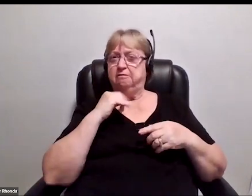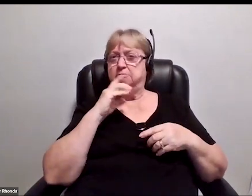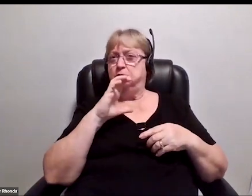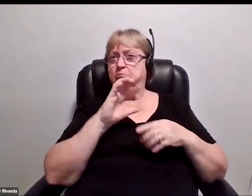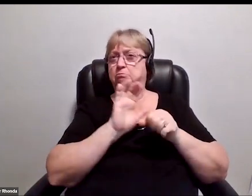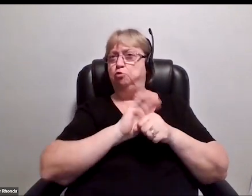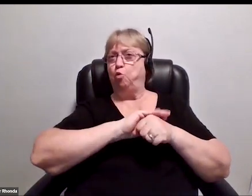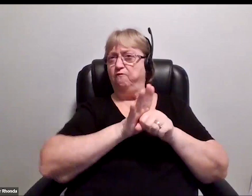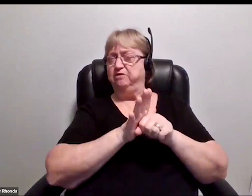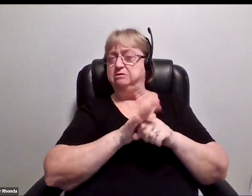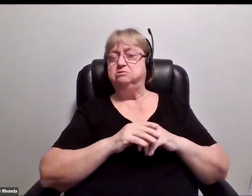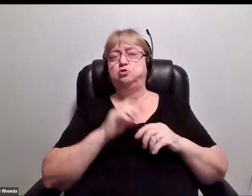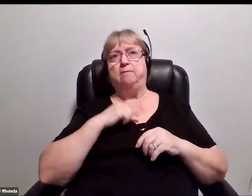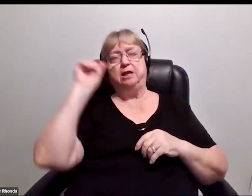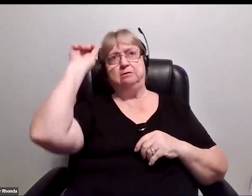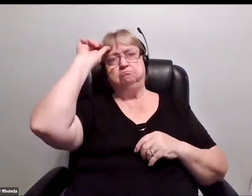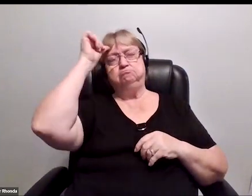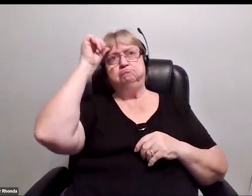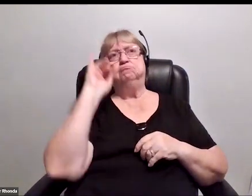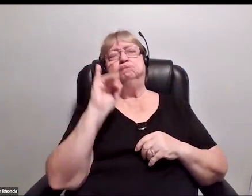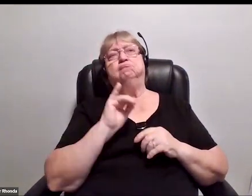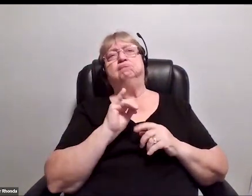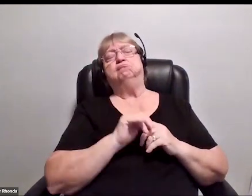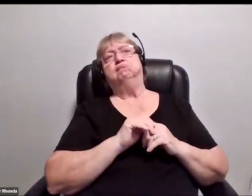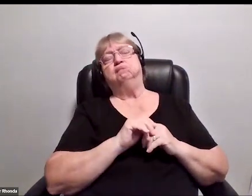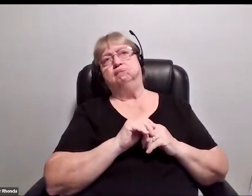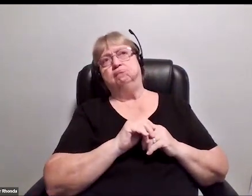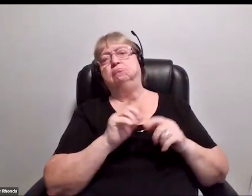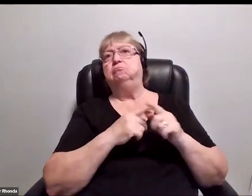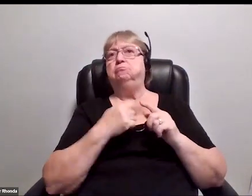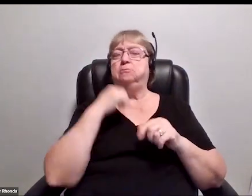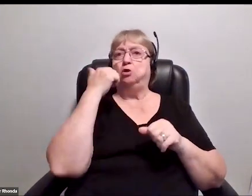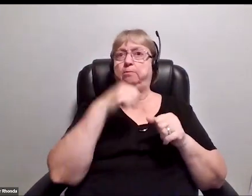That somehow stayed in my mind. Then I remembered, 15 years ago,